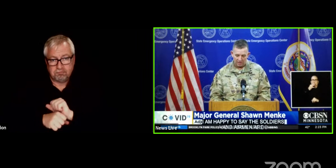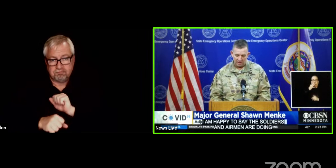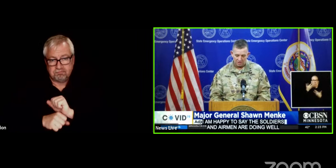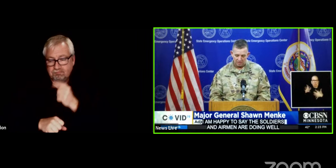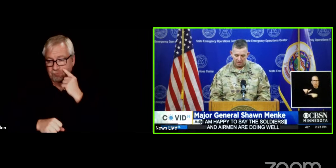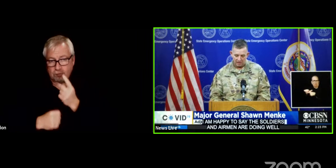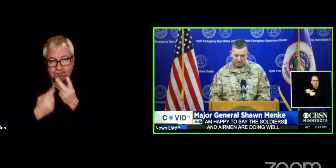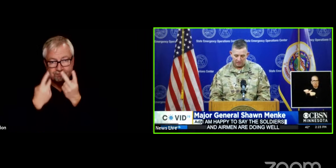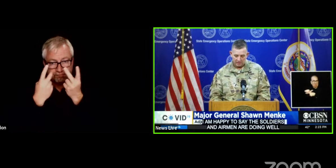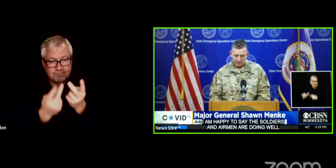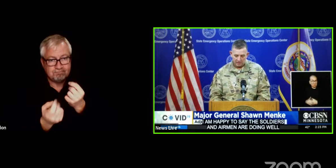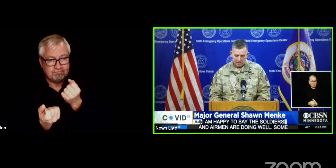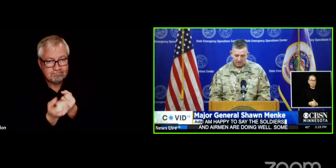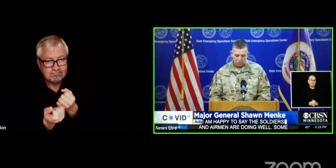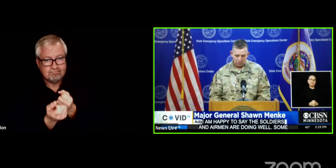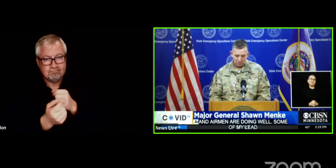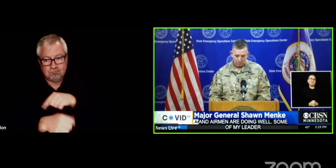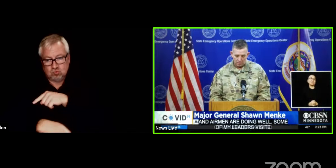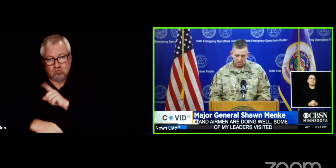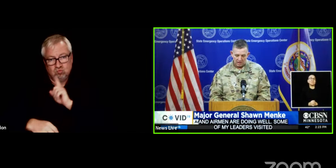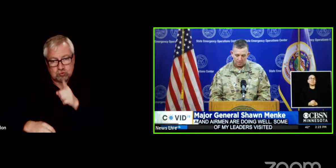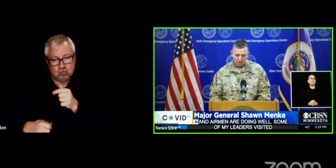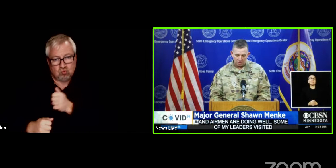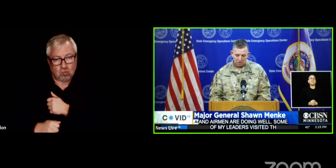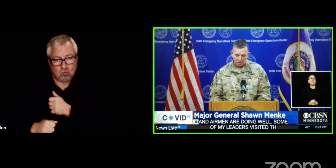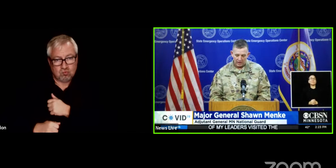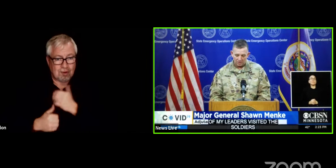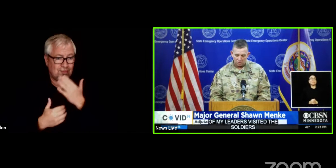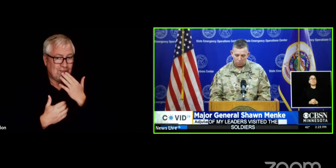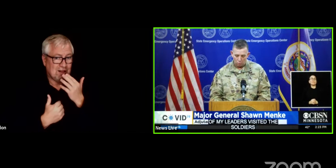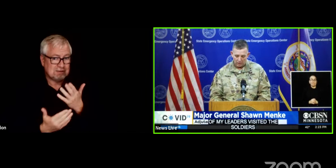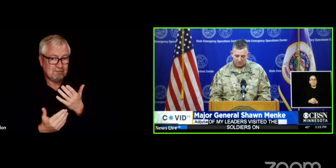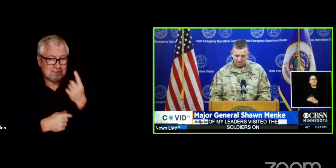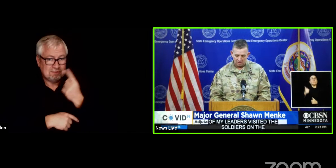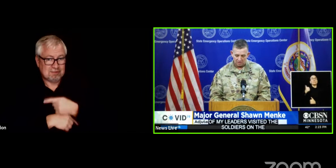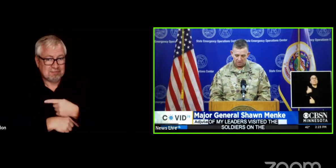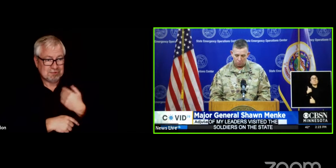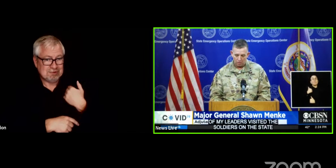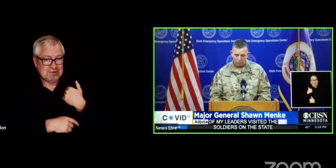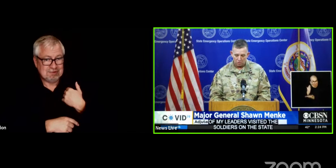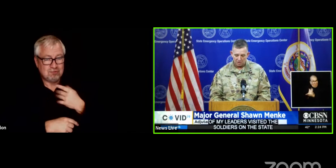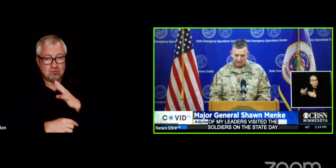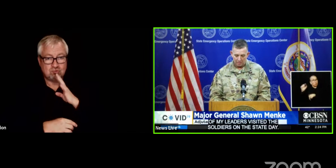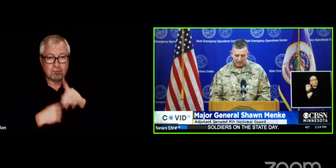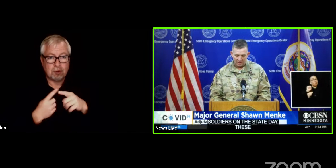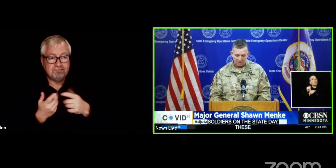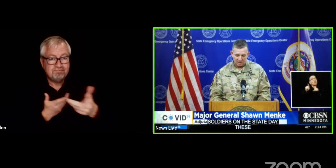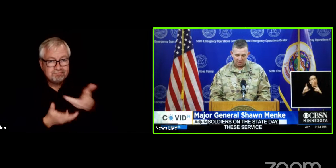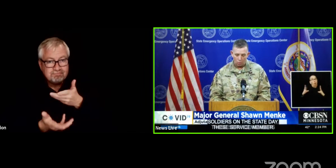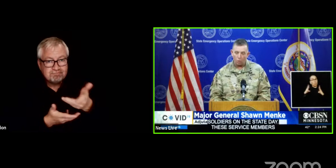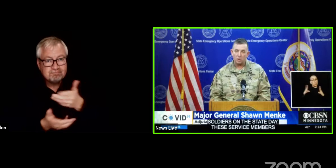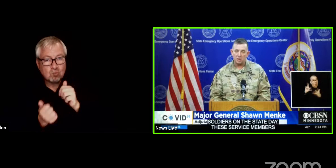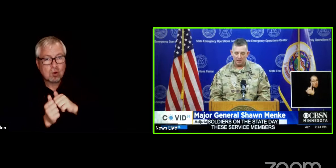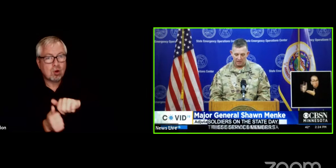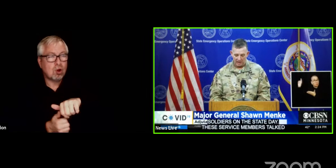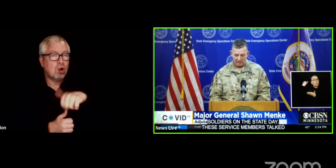THANKSGIVING DAY. THESE SERVICE MEMBERS TALKED ABOUT THEIR INTERACTIONS WITH RESIDENTS WHO UNFORTUNATELY HAVE BEEN ISOLATED AND QUARANTINED AND